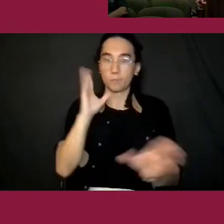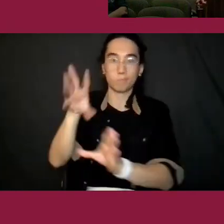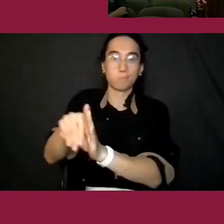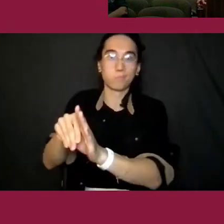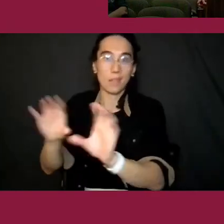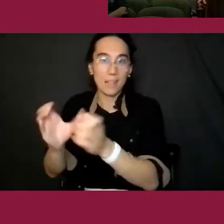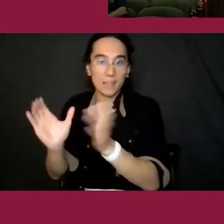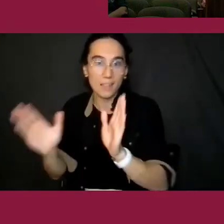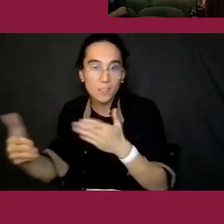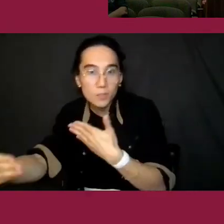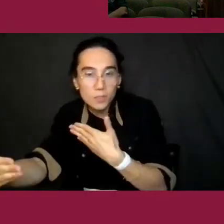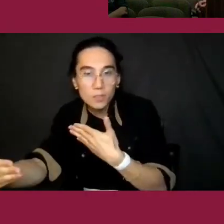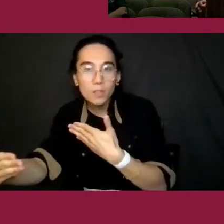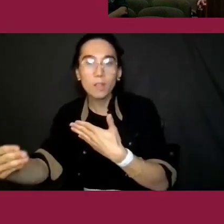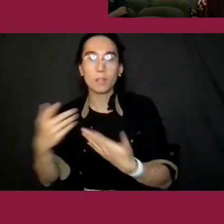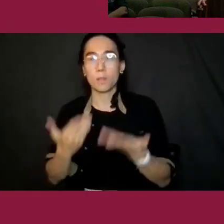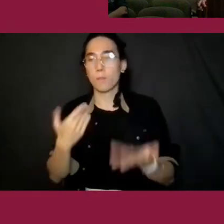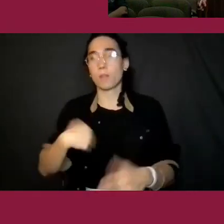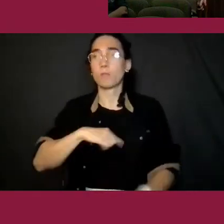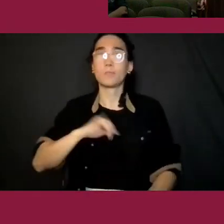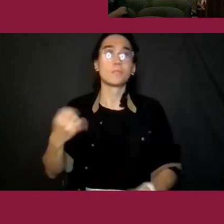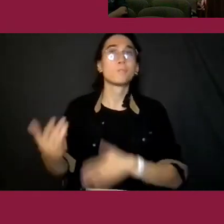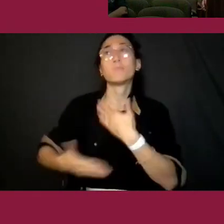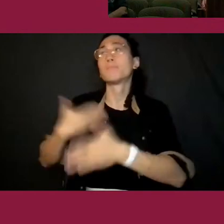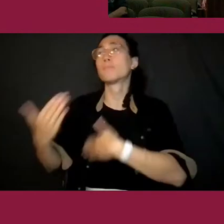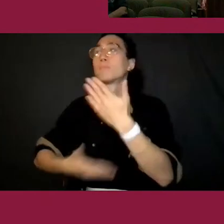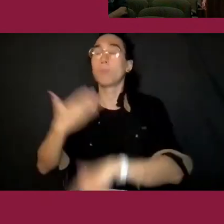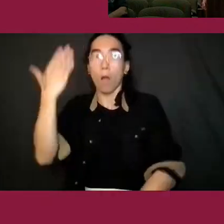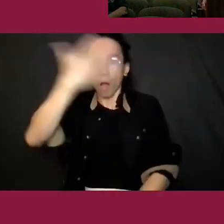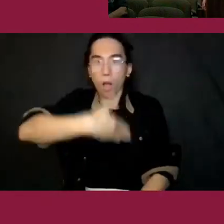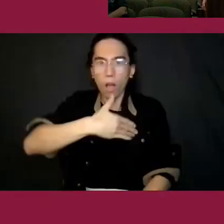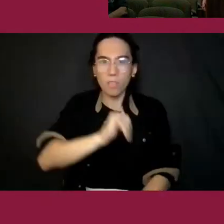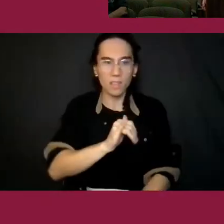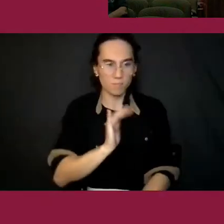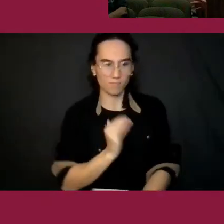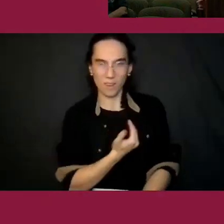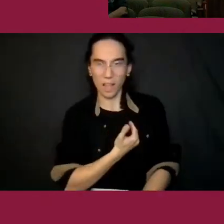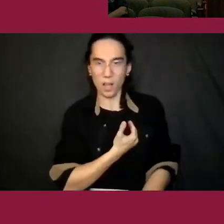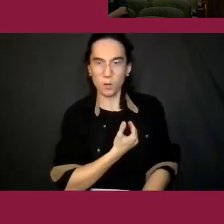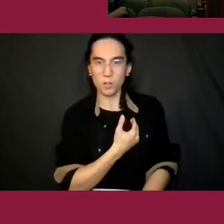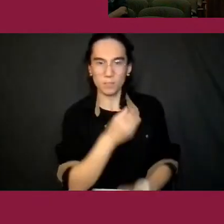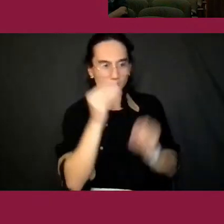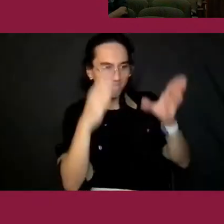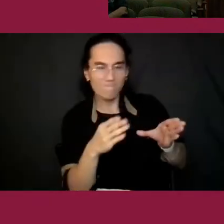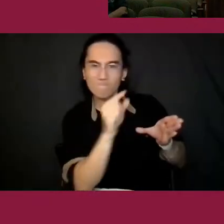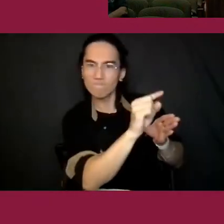of faculty we have and the education that our students receive. Um, they were very impressive, both of them.